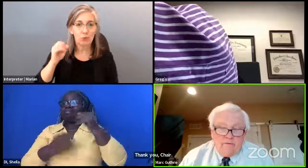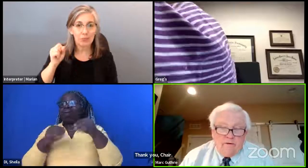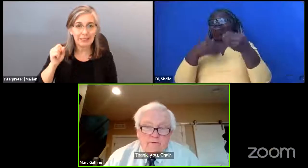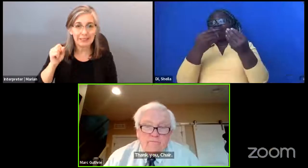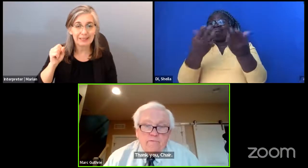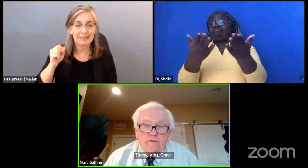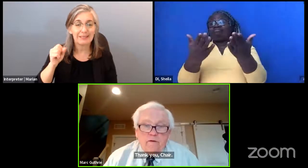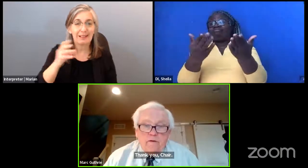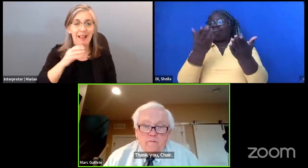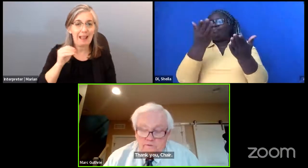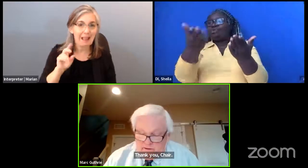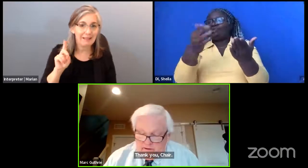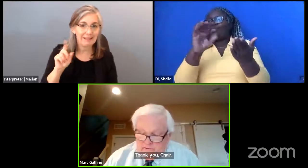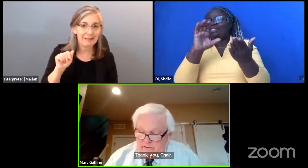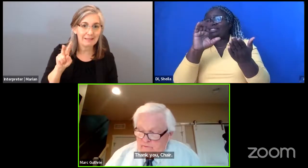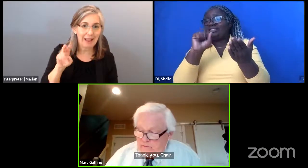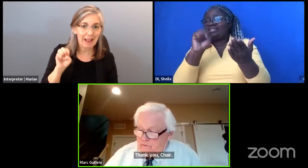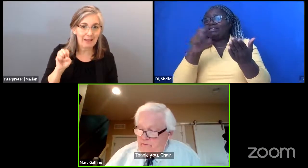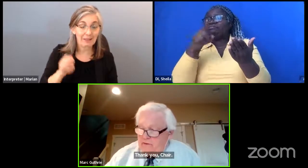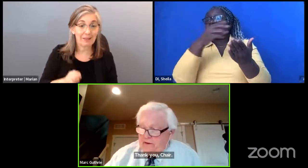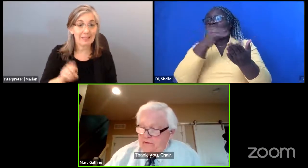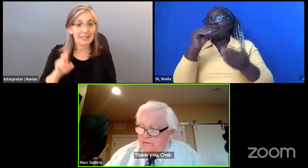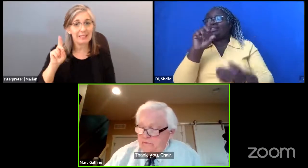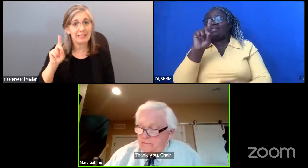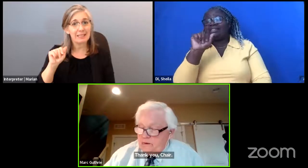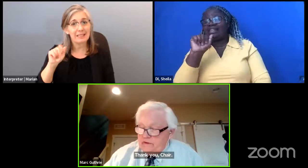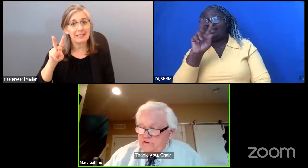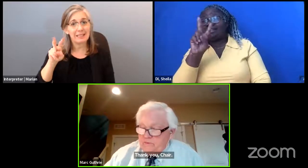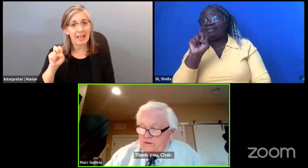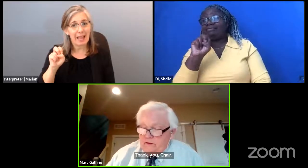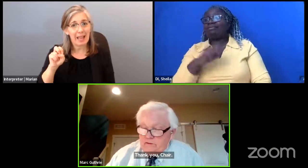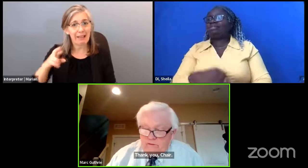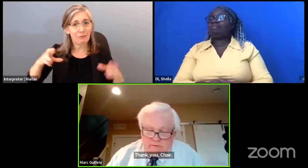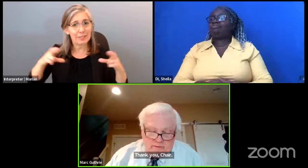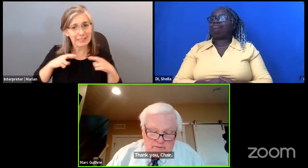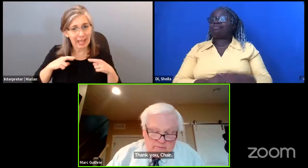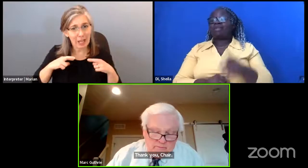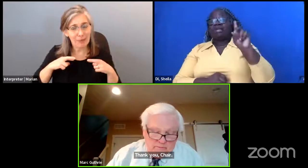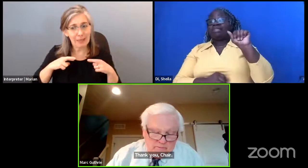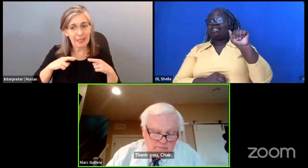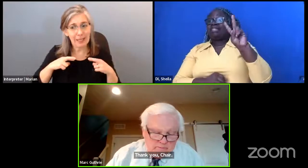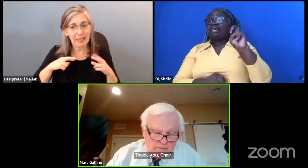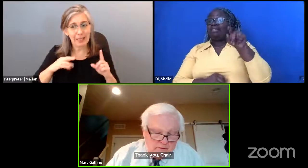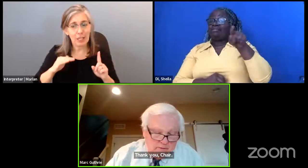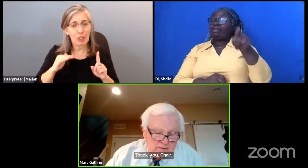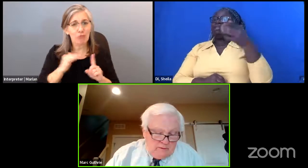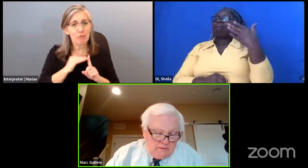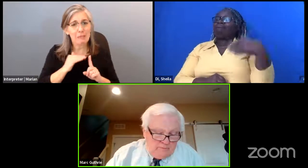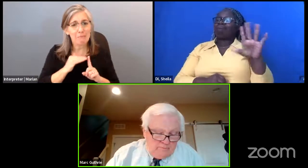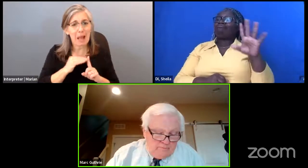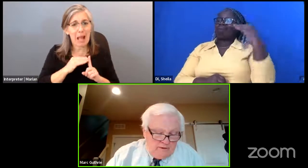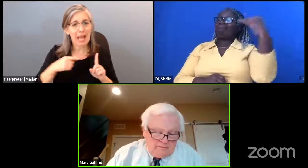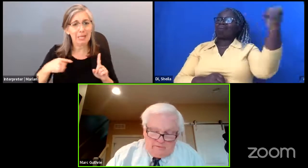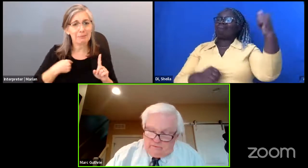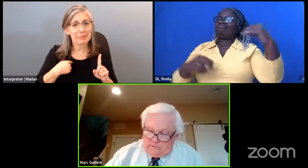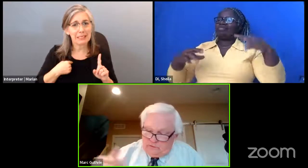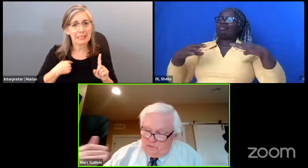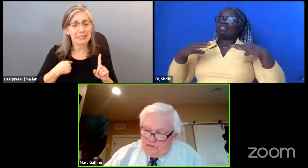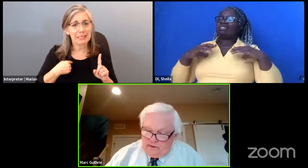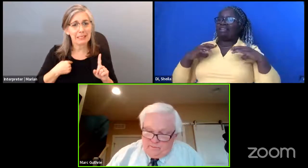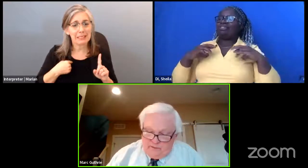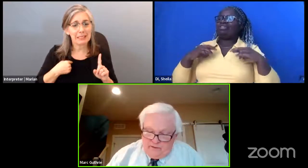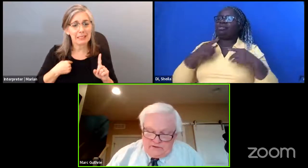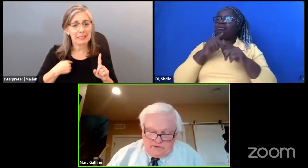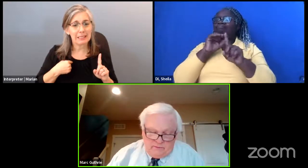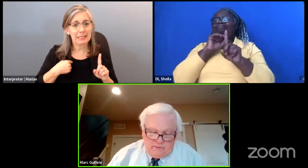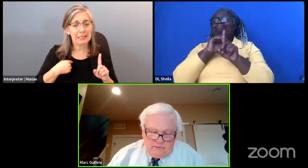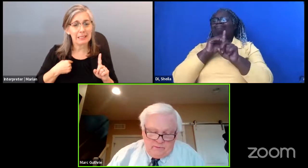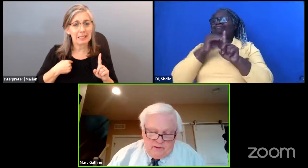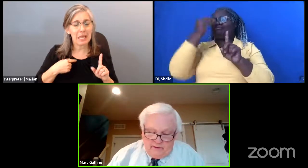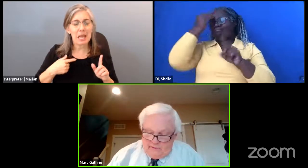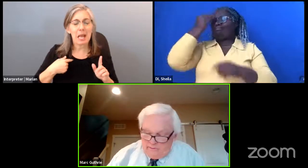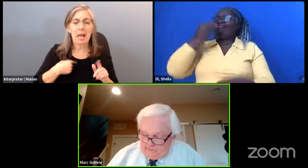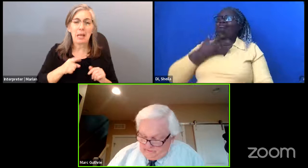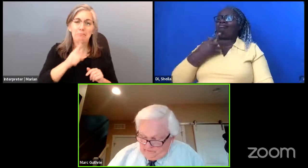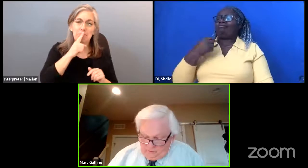Dave's retirement sort of reminds me, not drawing a comparison, but reminded me of a